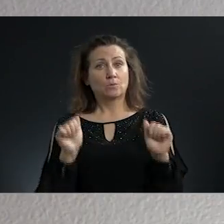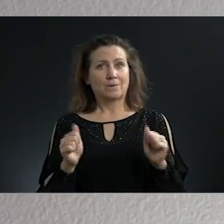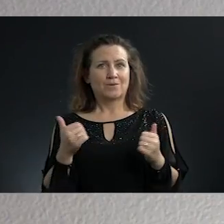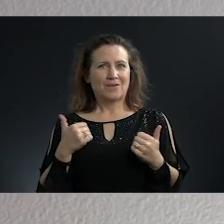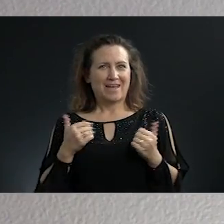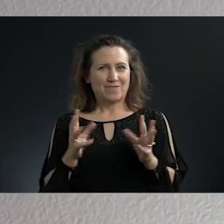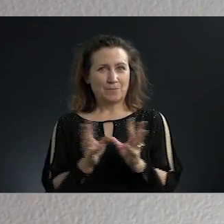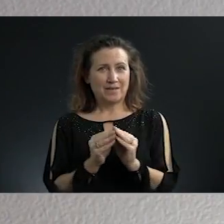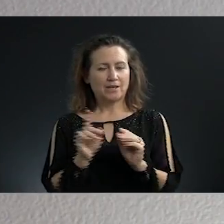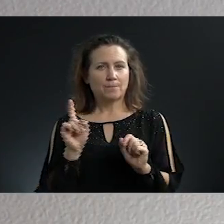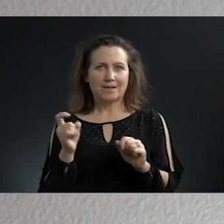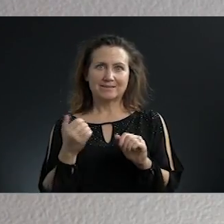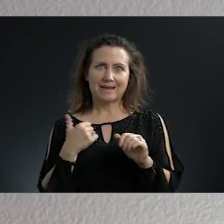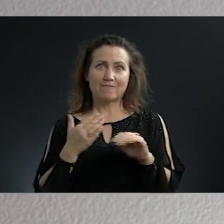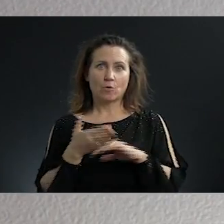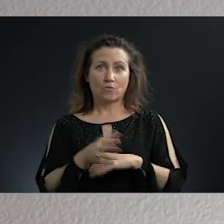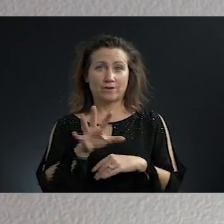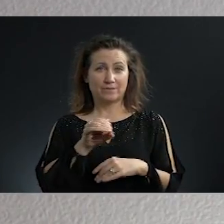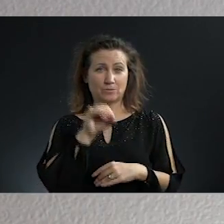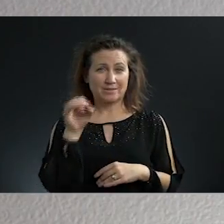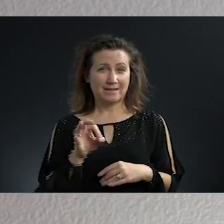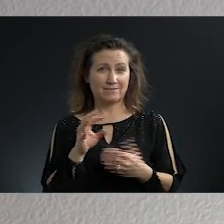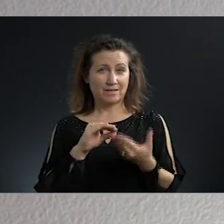We must have over fifty percent of those members present